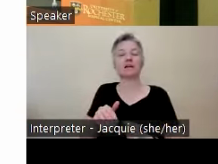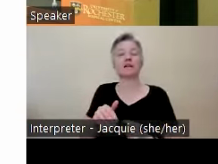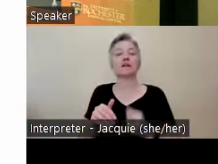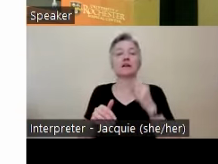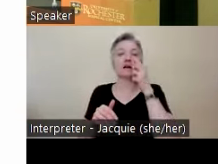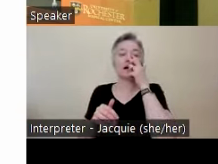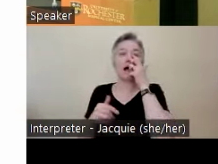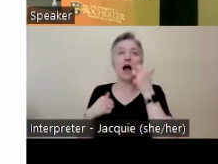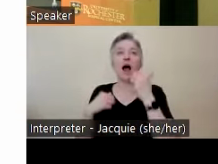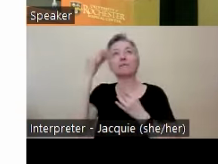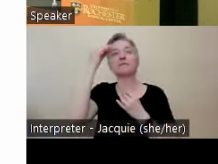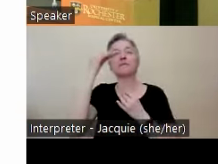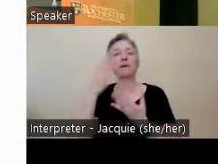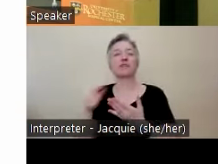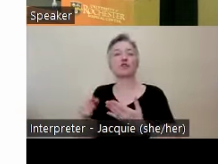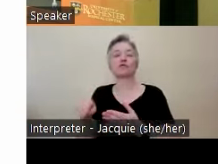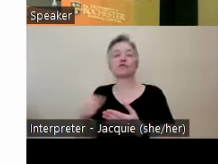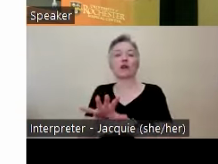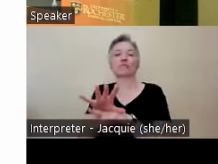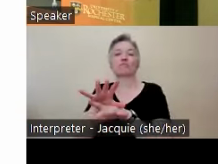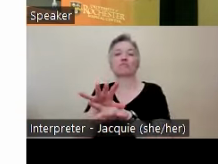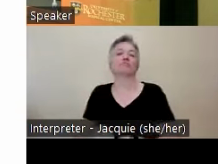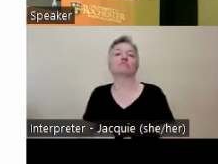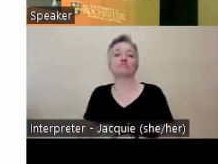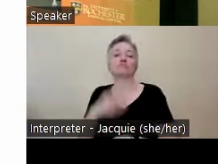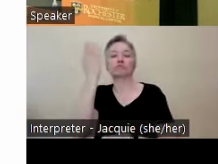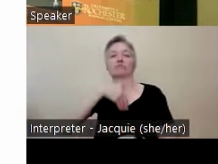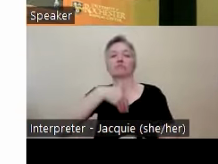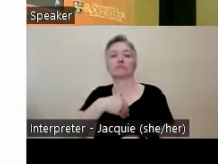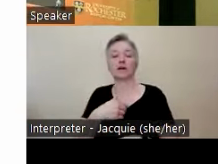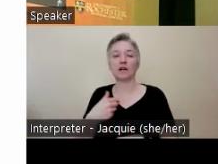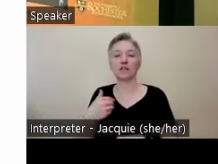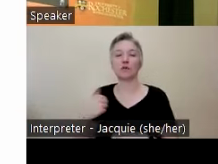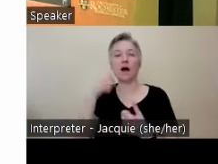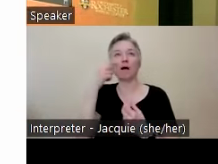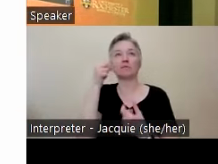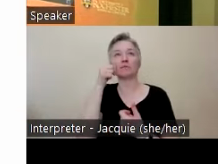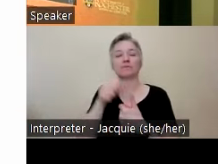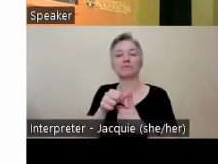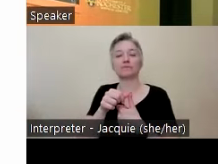just reminded me of some data from um from years ago offspring of parents with schizophrenia where